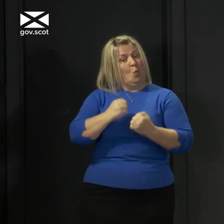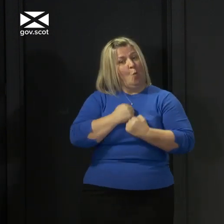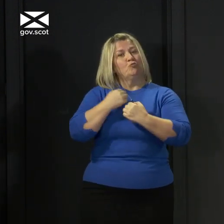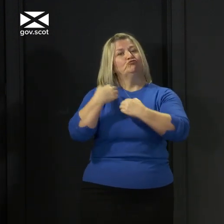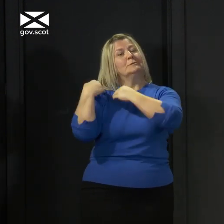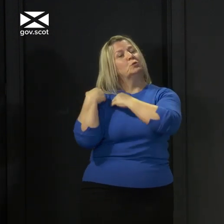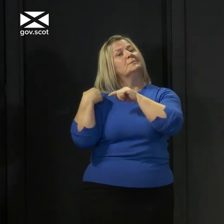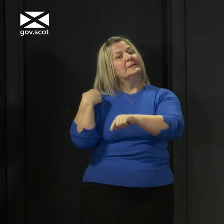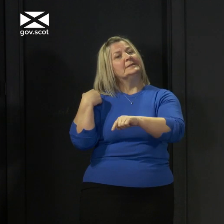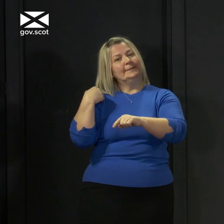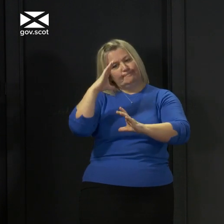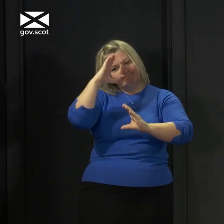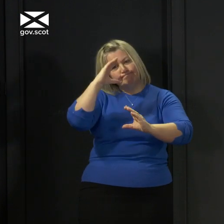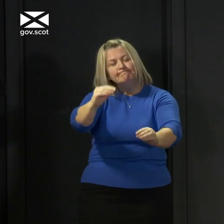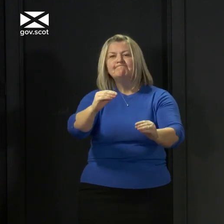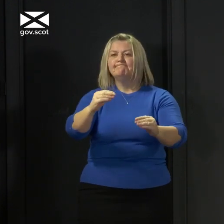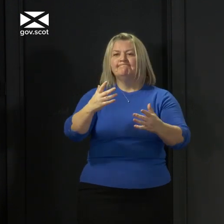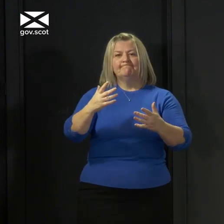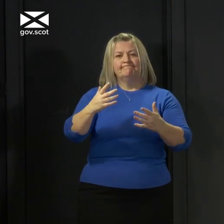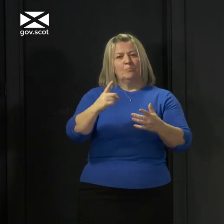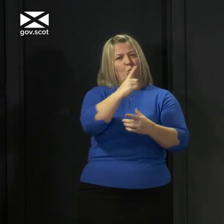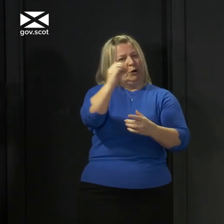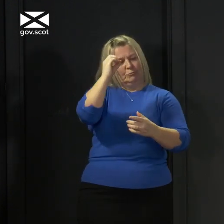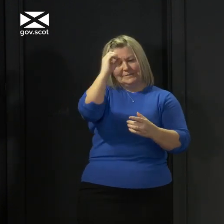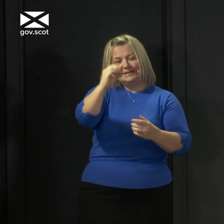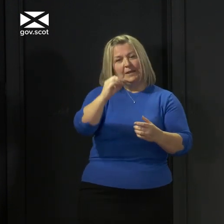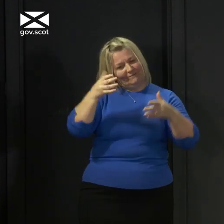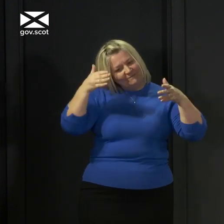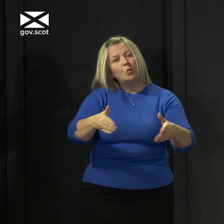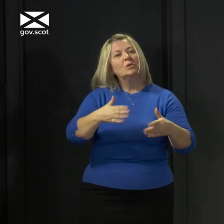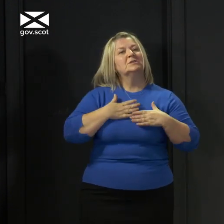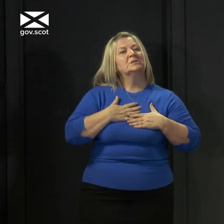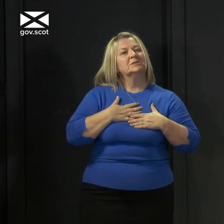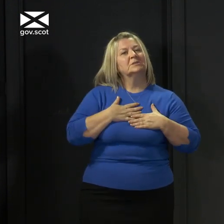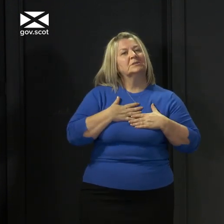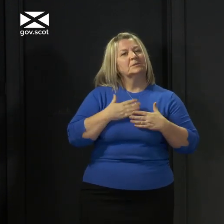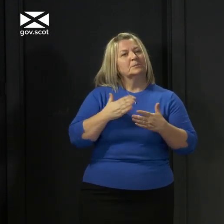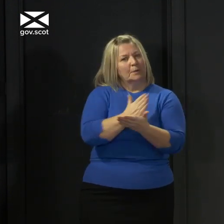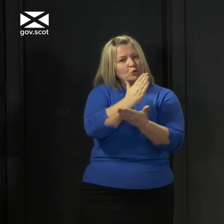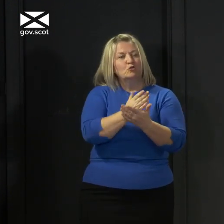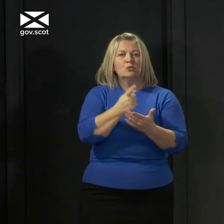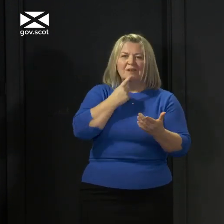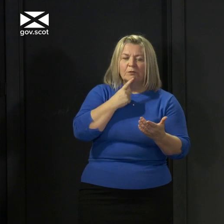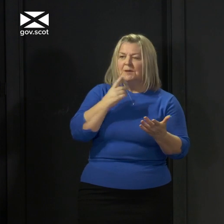has my a hundred percent focus right now and in the fullness of time I guess we